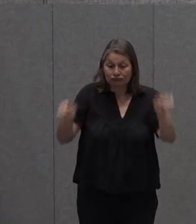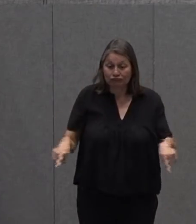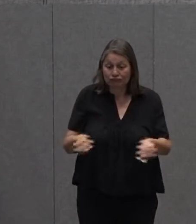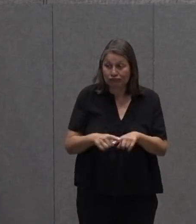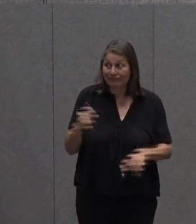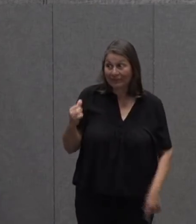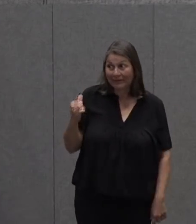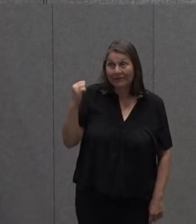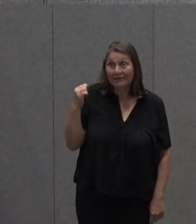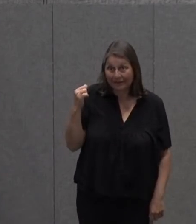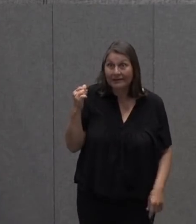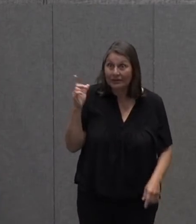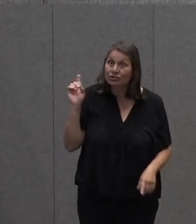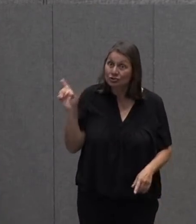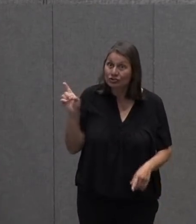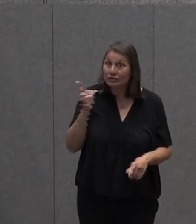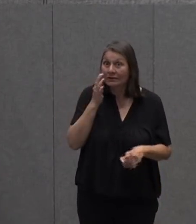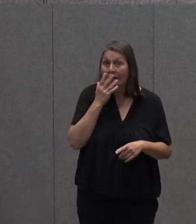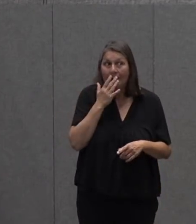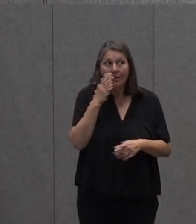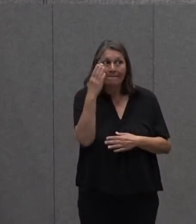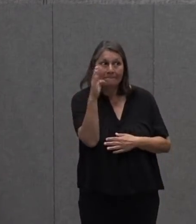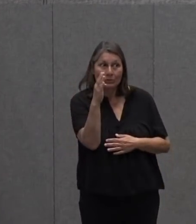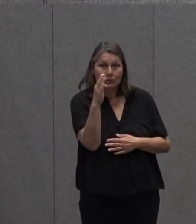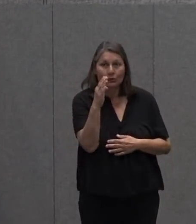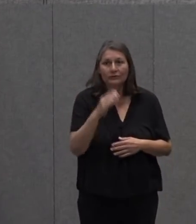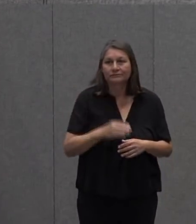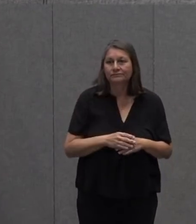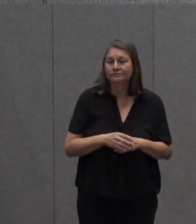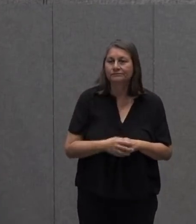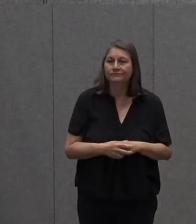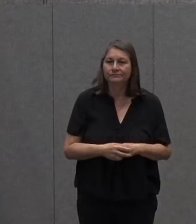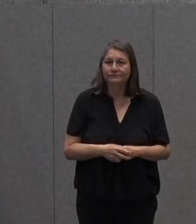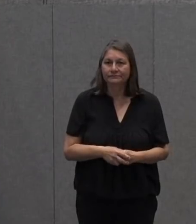there Mrs. Craff colored them blue. Now my next step is gonna be